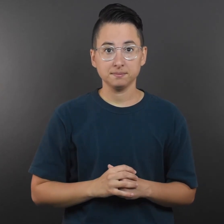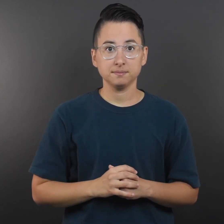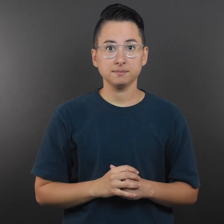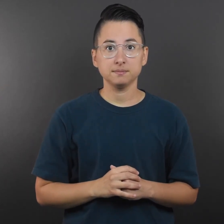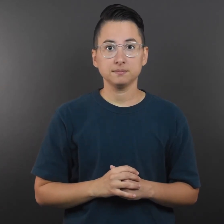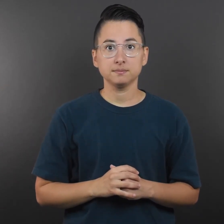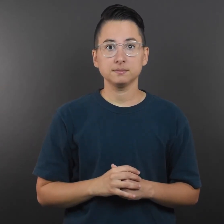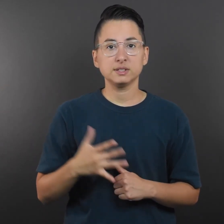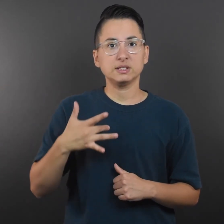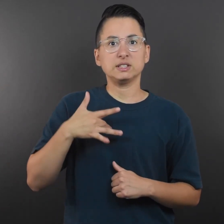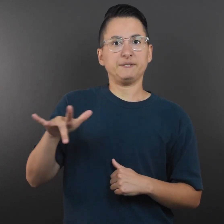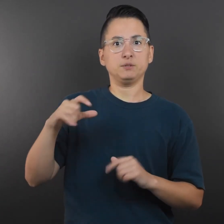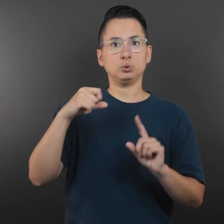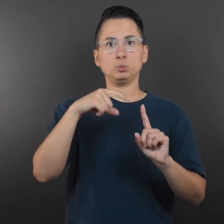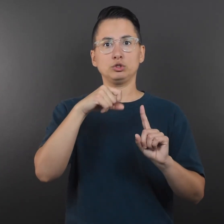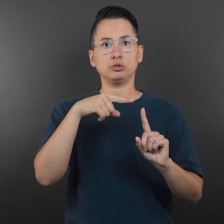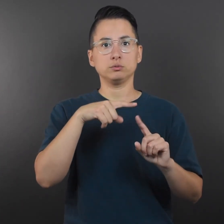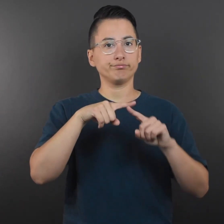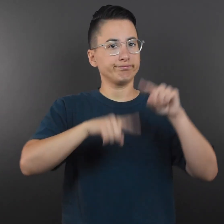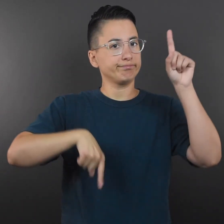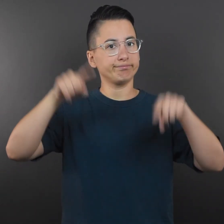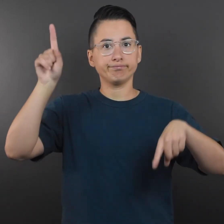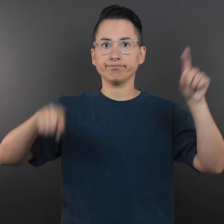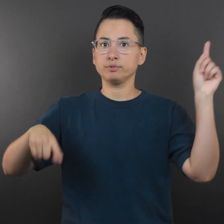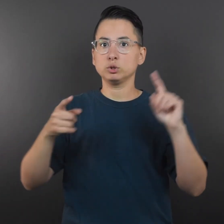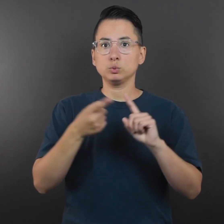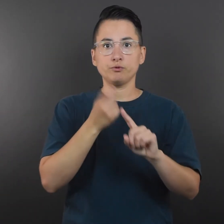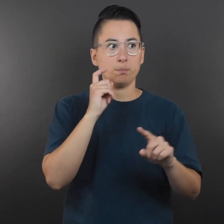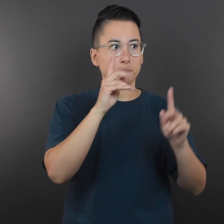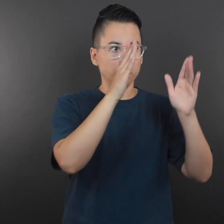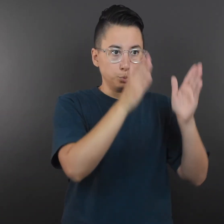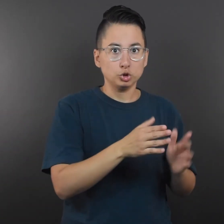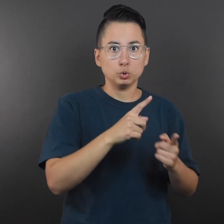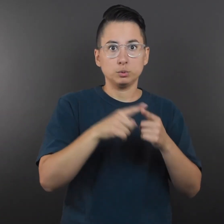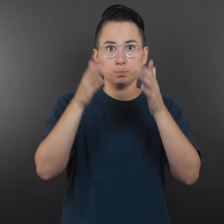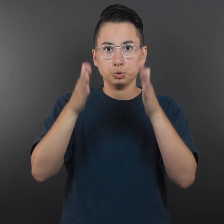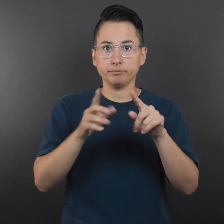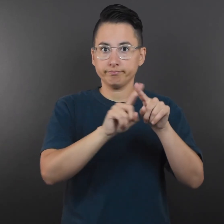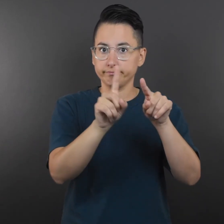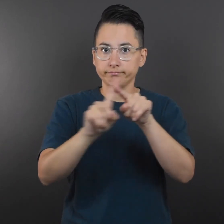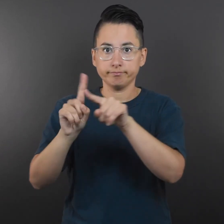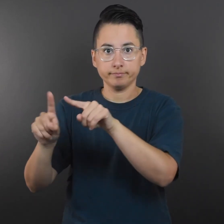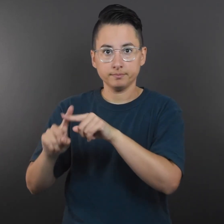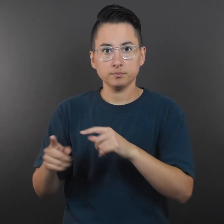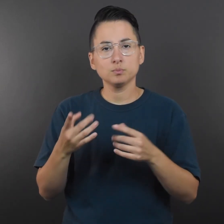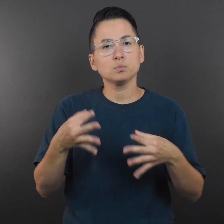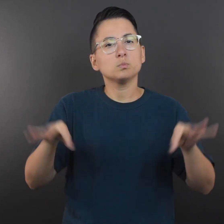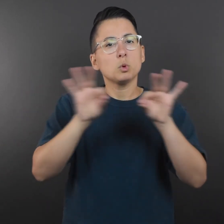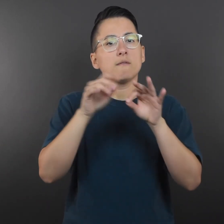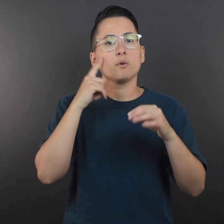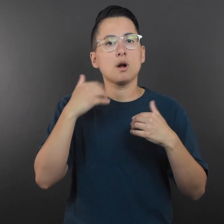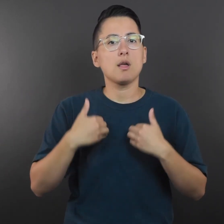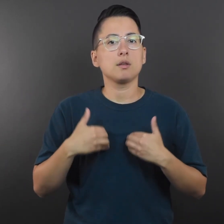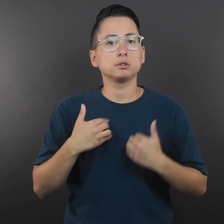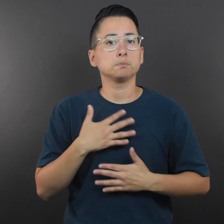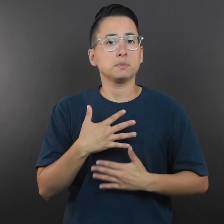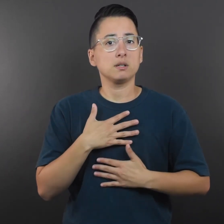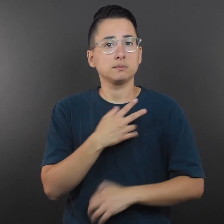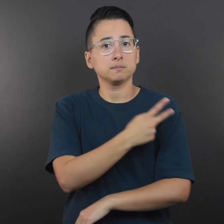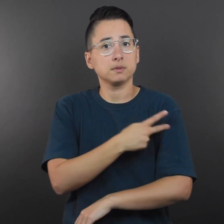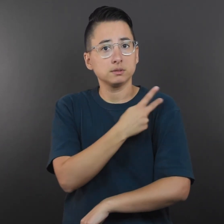Sensitivity to triggers varies greatly from person to person. It is important for asthma